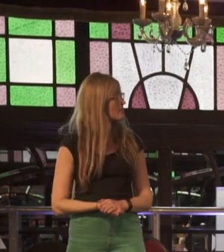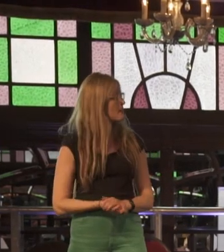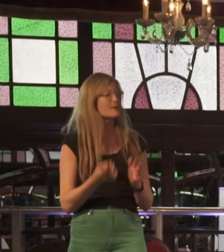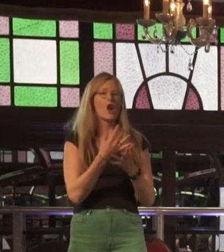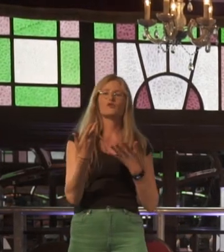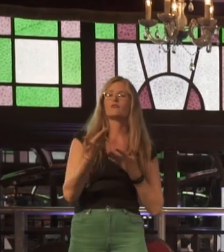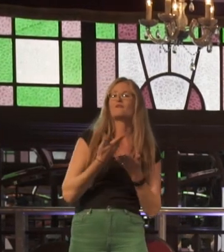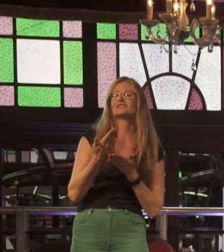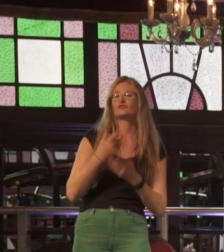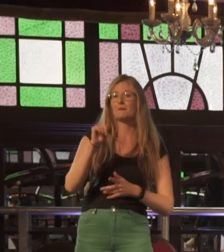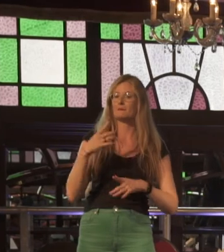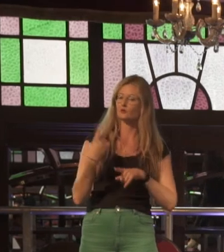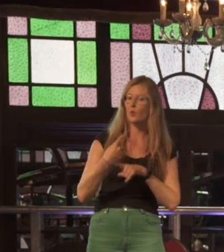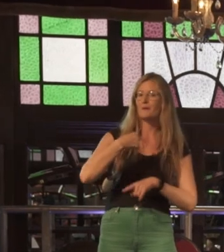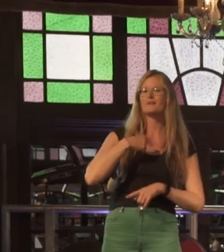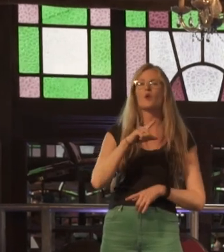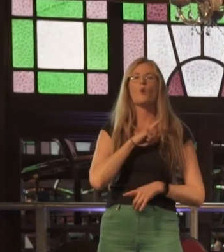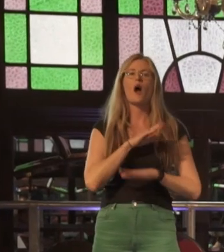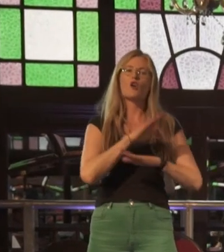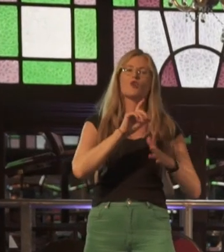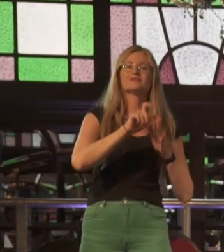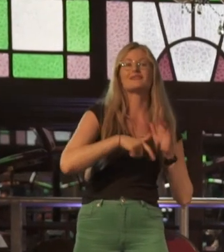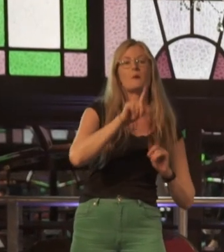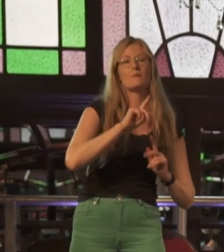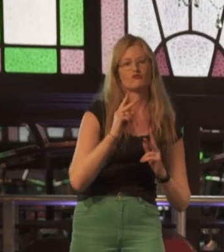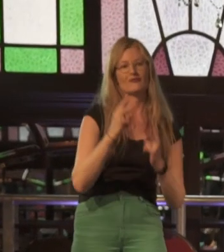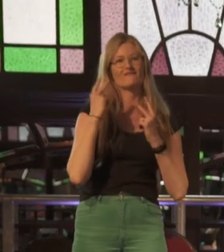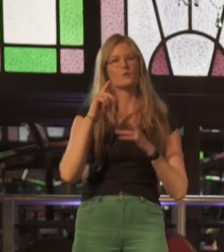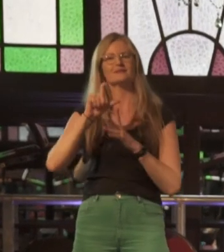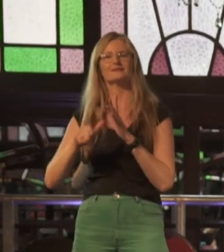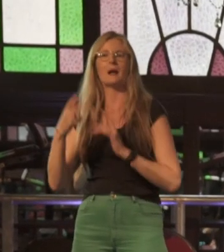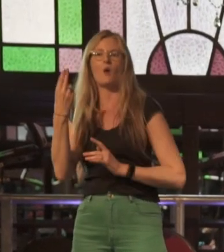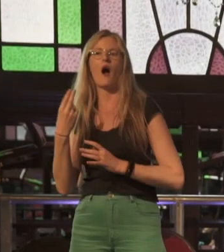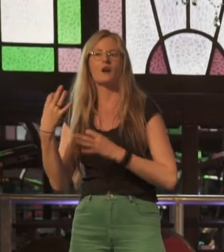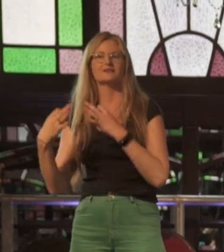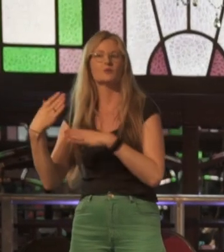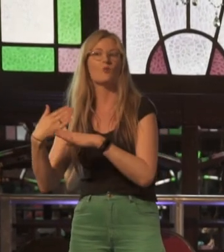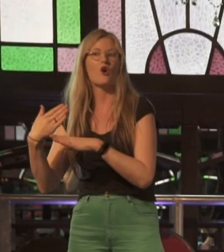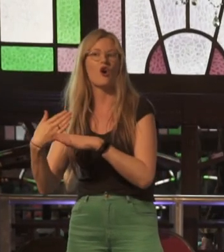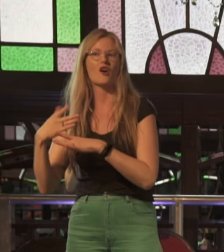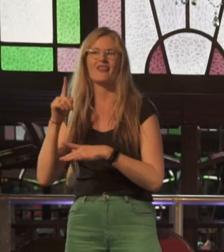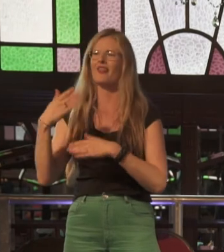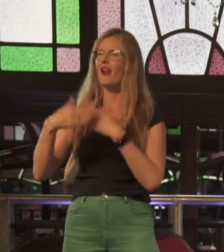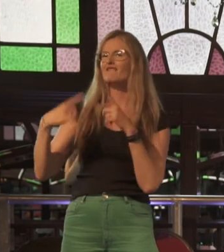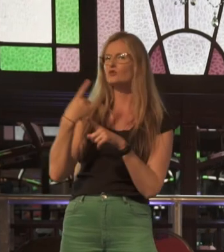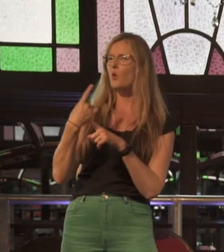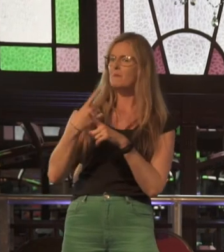is why are non-disabled people reviewing disabled people's work and then just erasing the disability from the review.